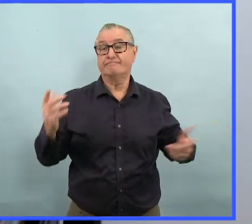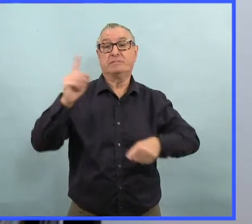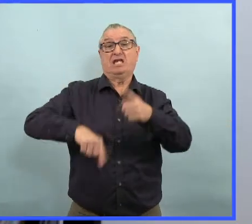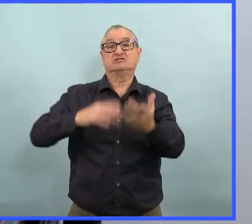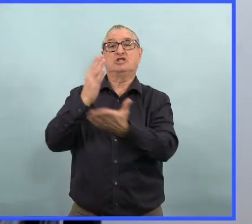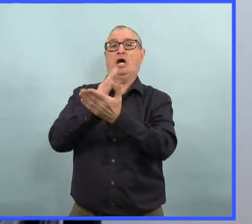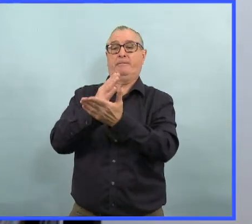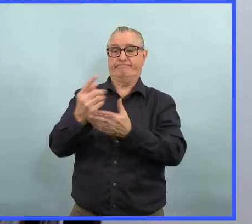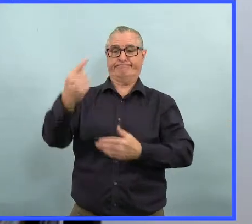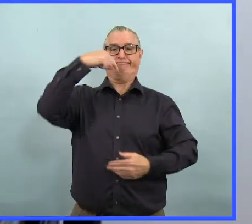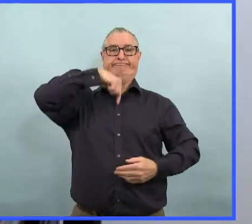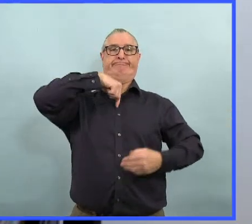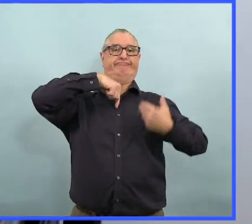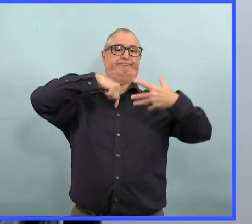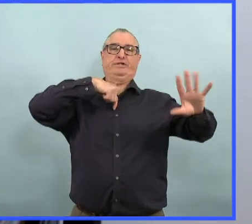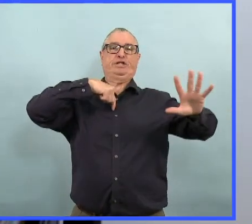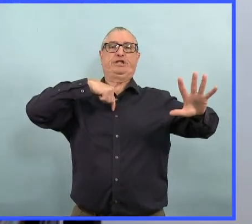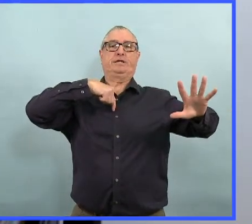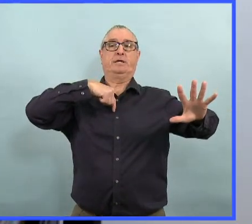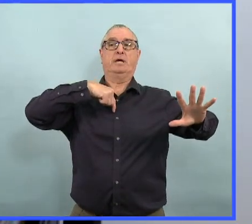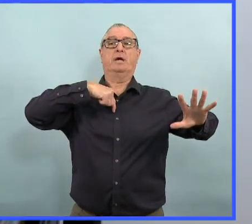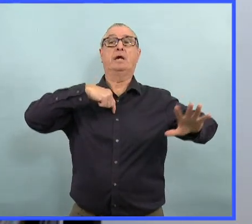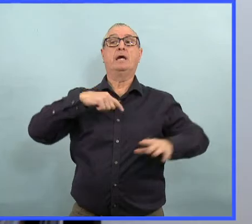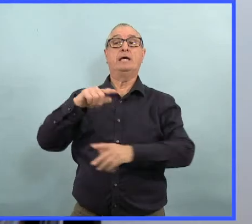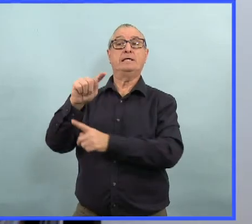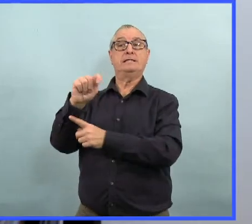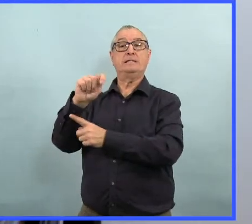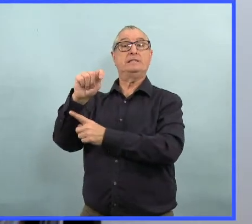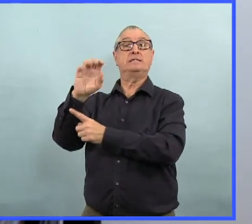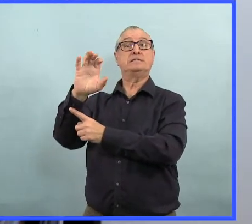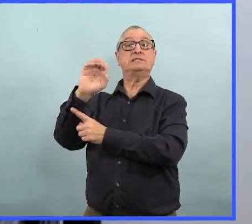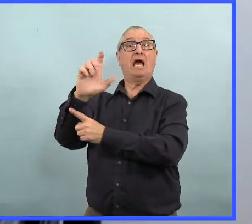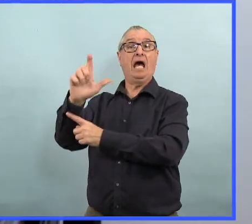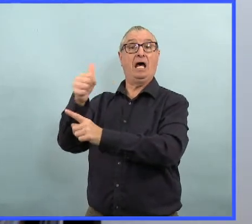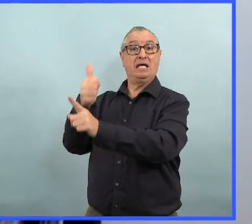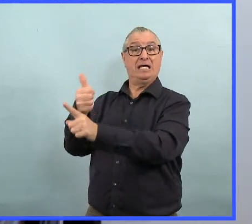it can really dig in deep and cause some of the the stress on the body that we're seeing in people